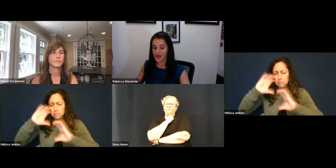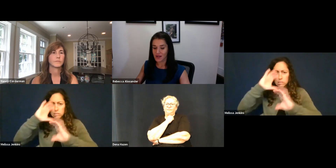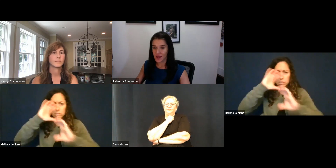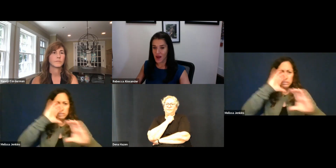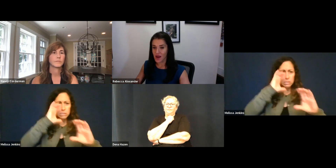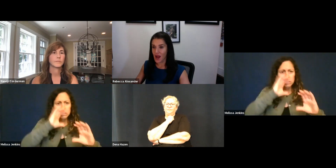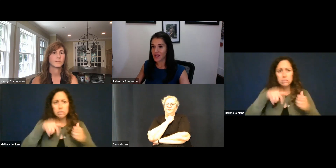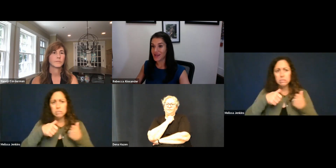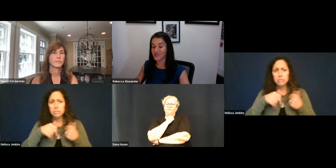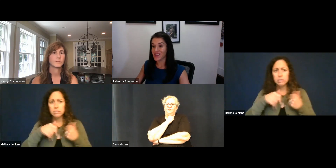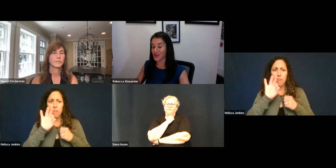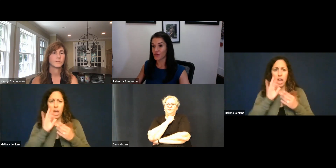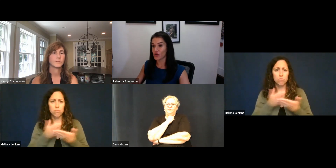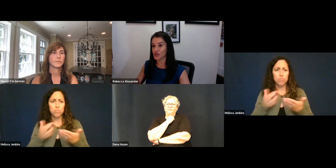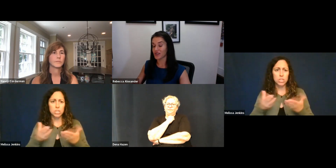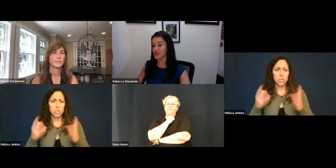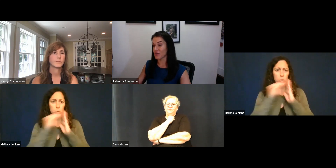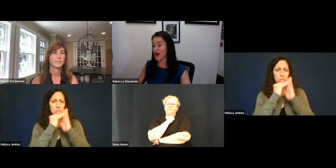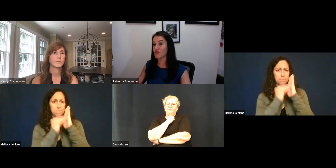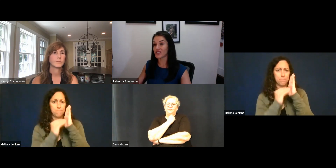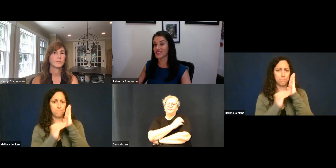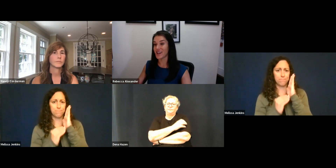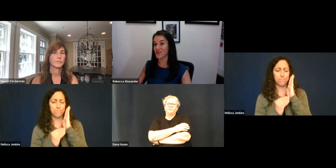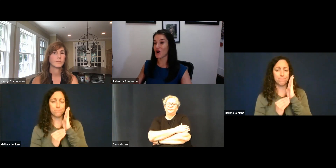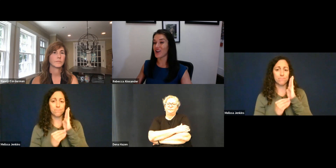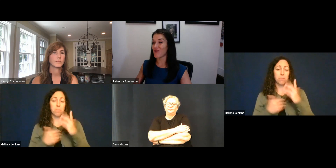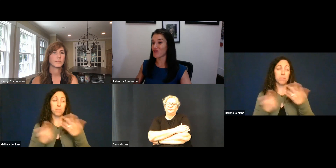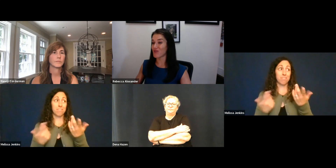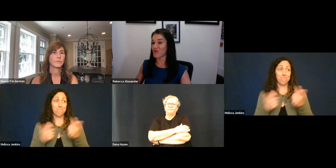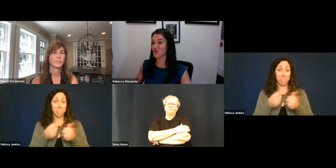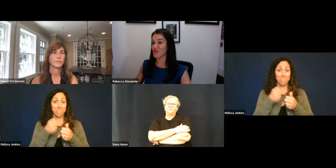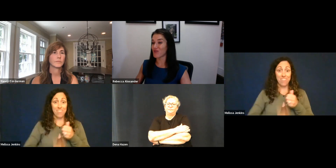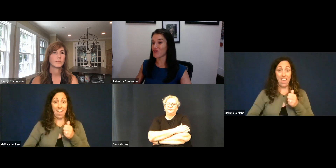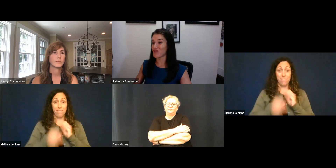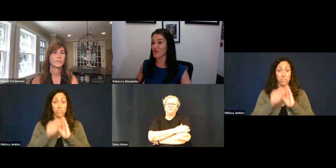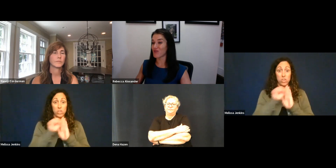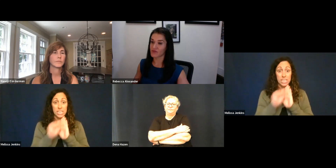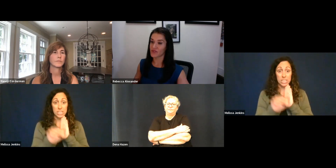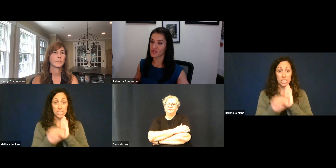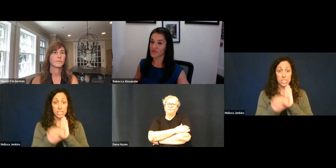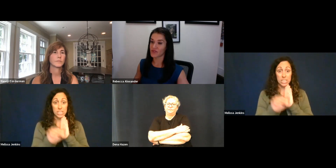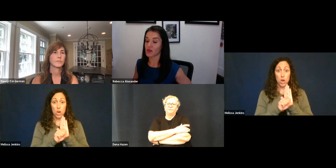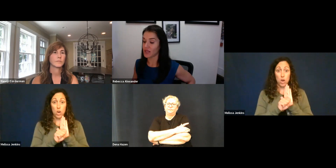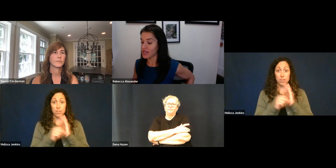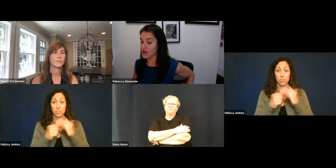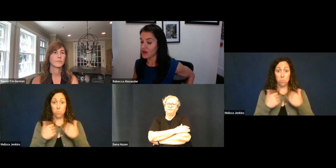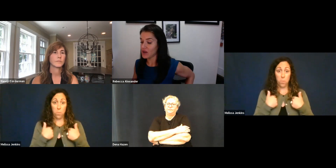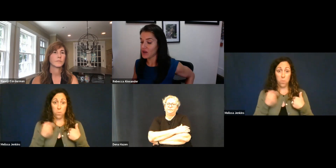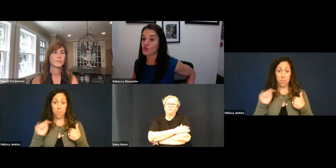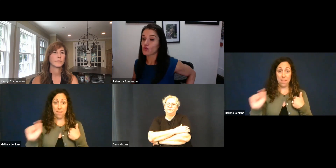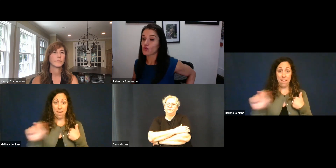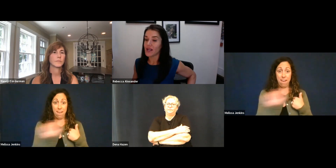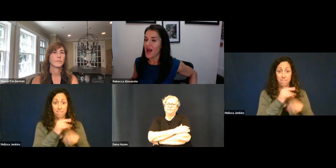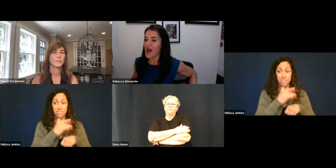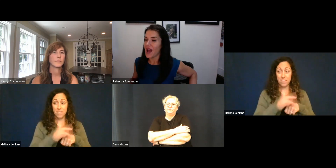And I can't say, unfortunately, from every state what every state has in terms of their availability. You're right.